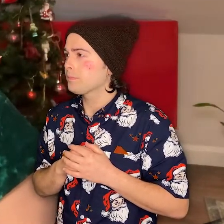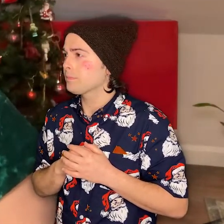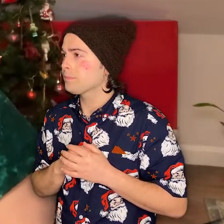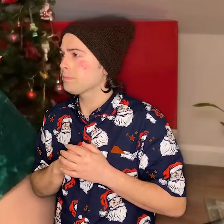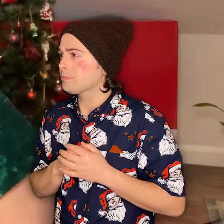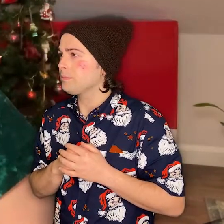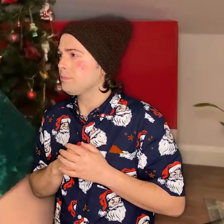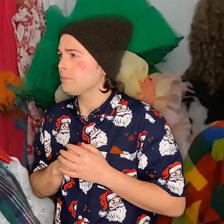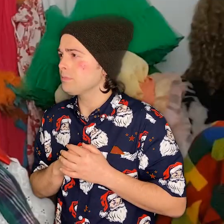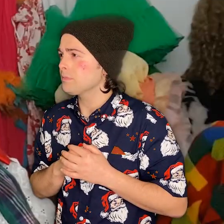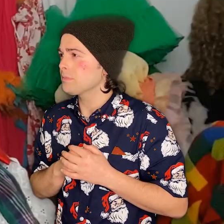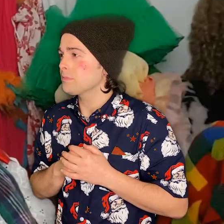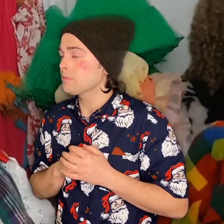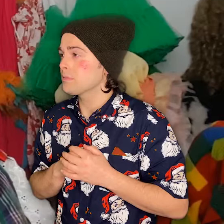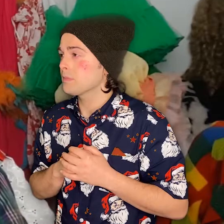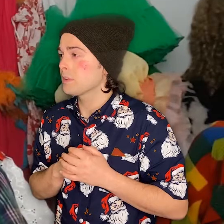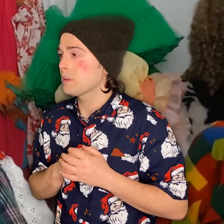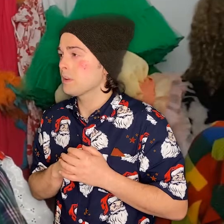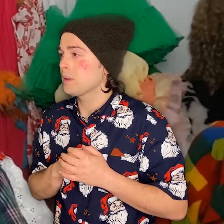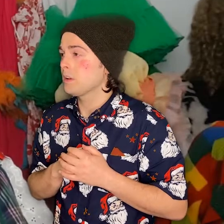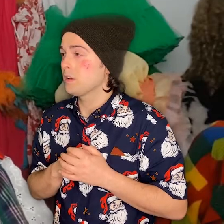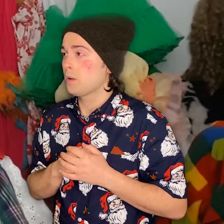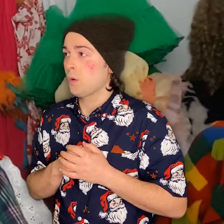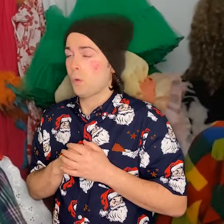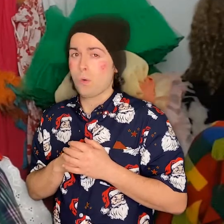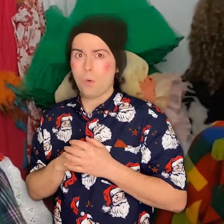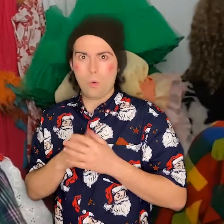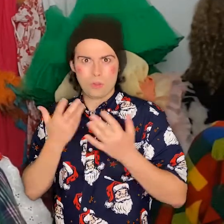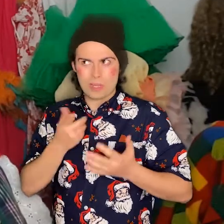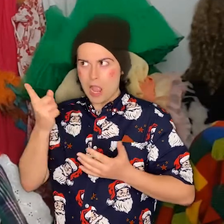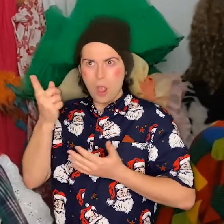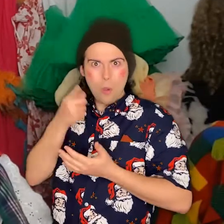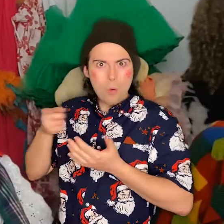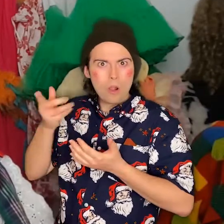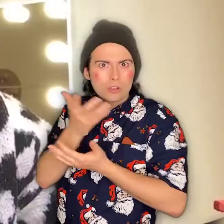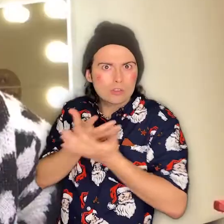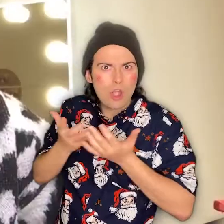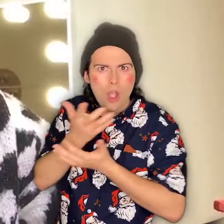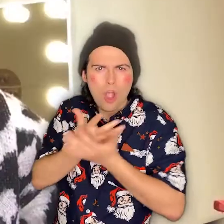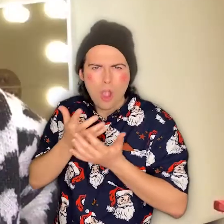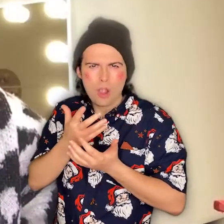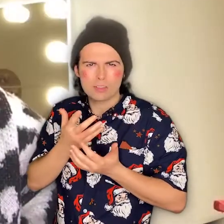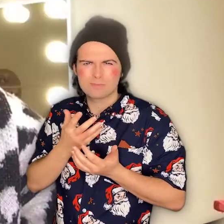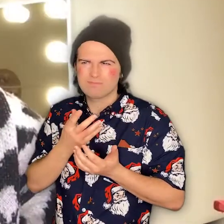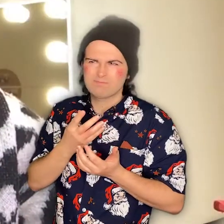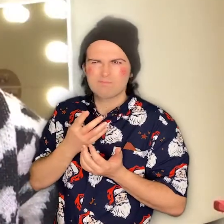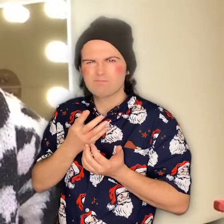Helen – Well it’s kind of in your name, Cindy Lumber Senga – And she’ll take it best coming from you